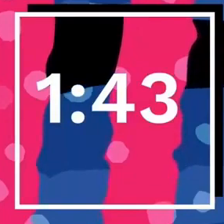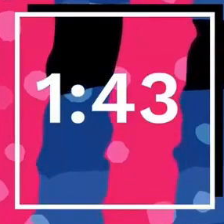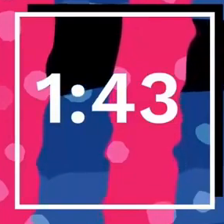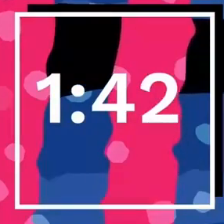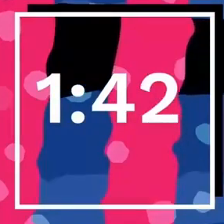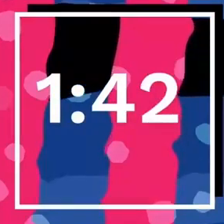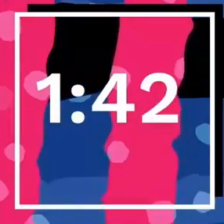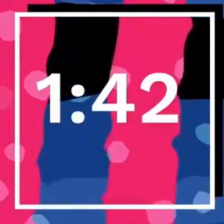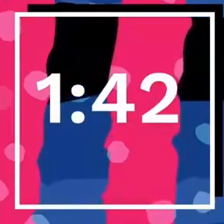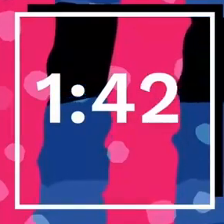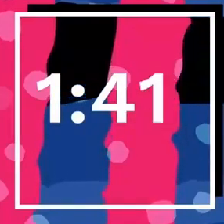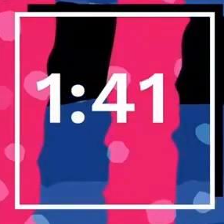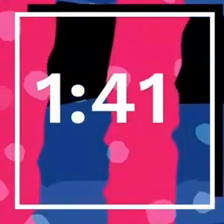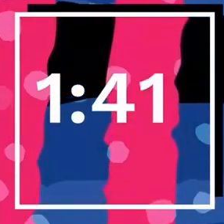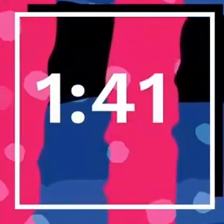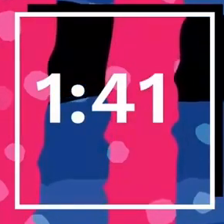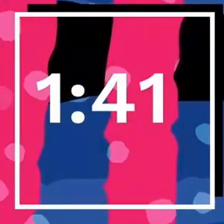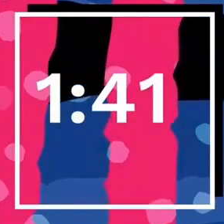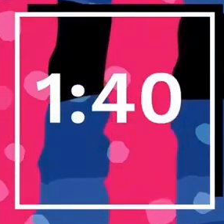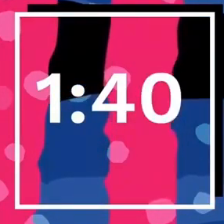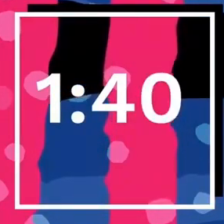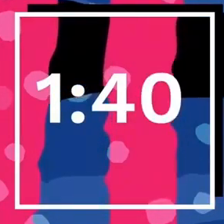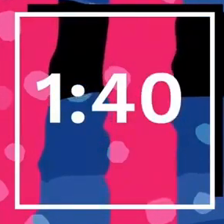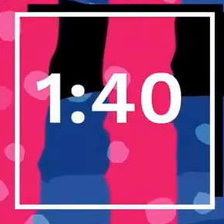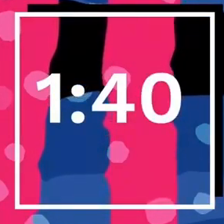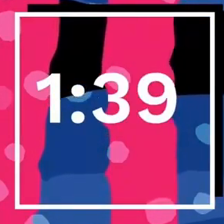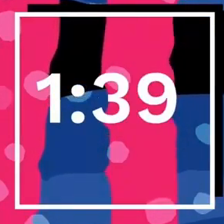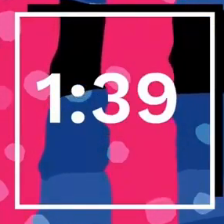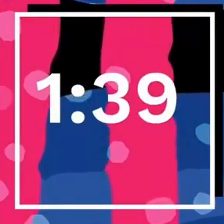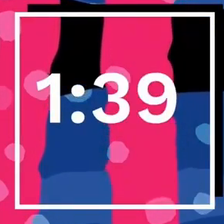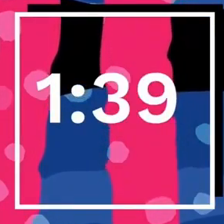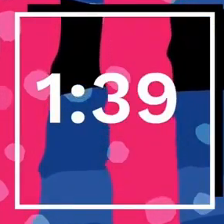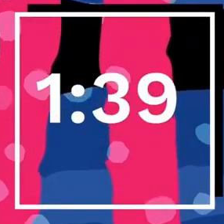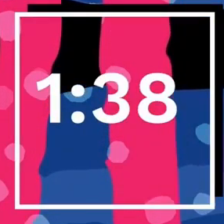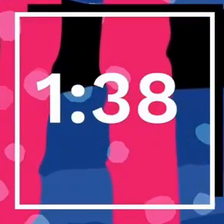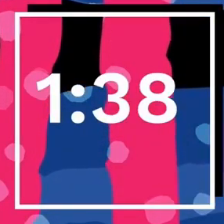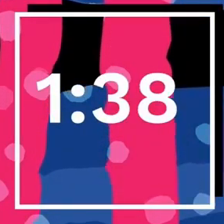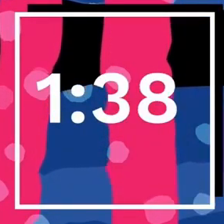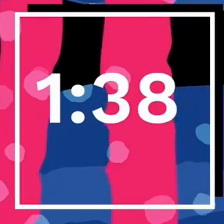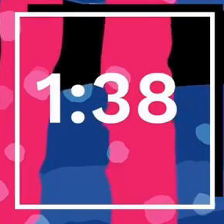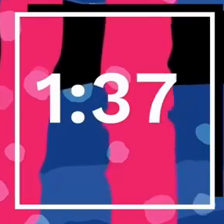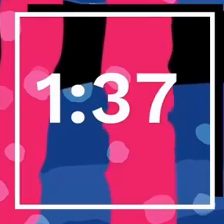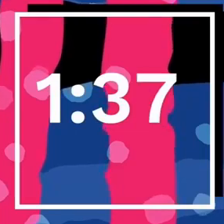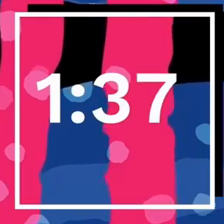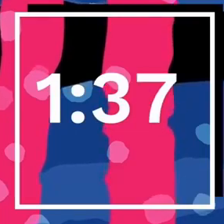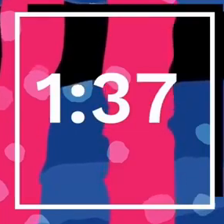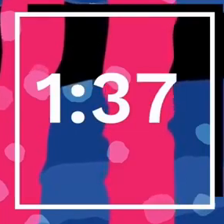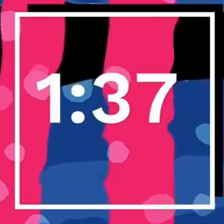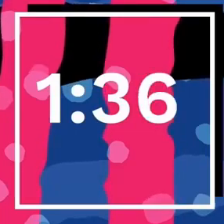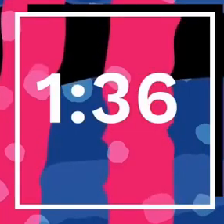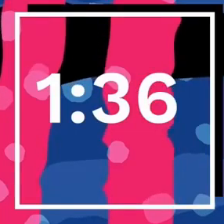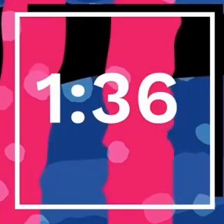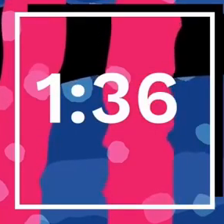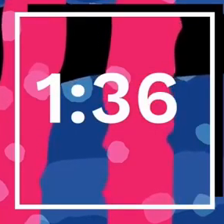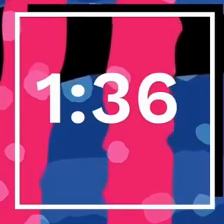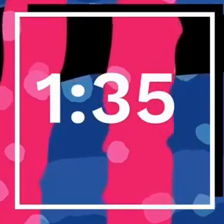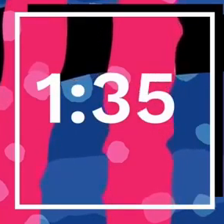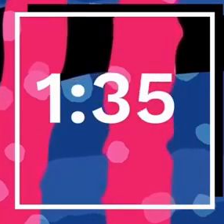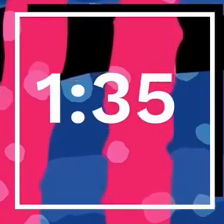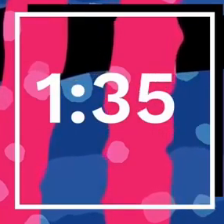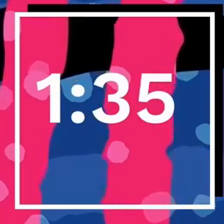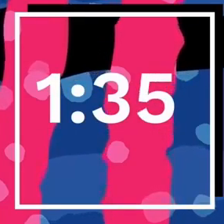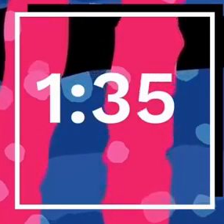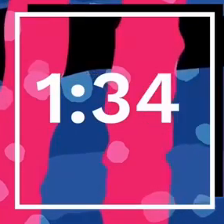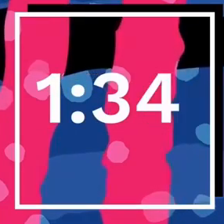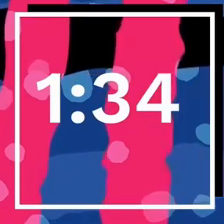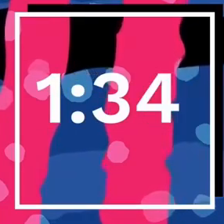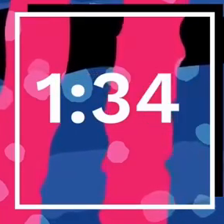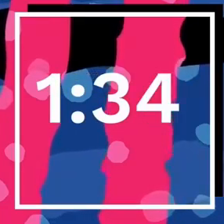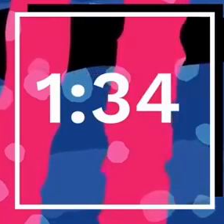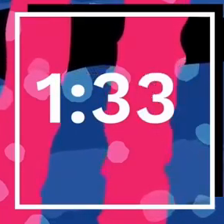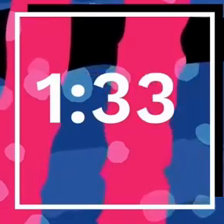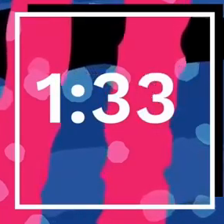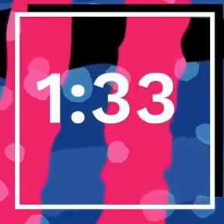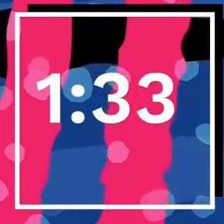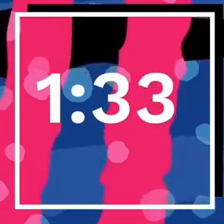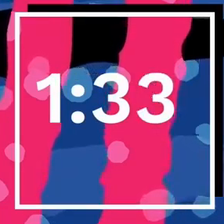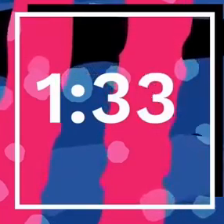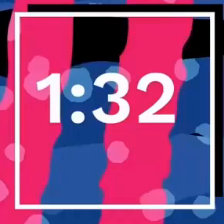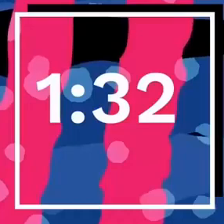BEACH AND CHUCKY CHEESE.